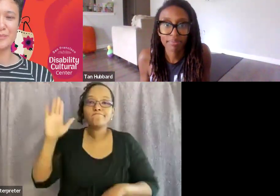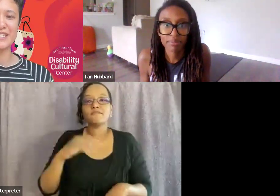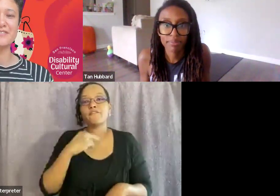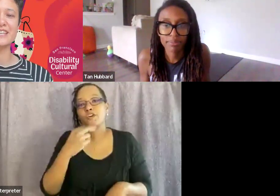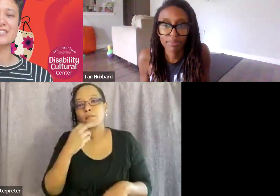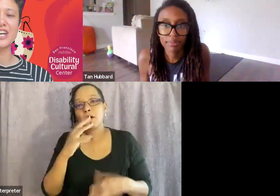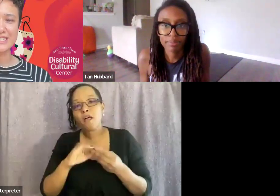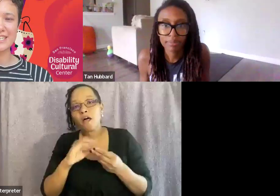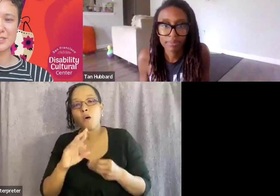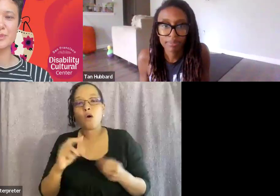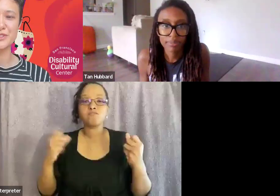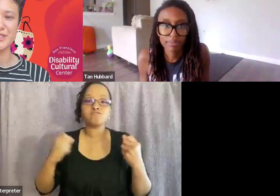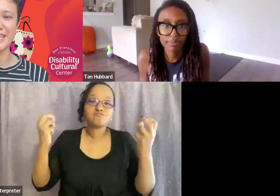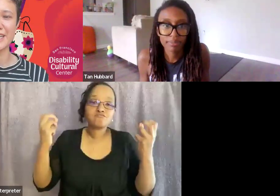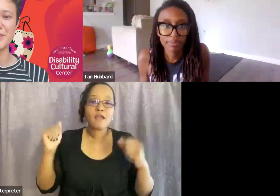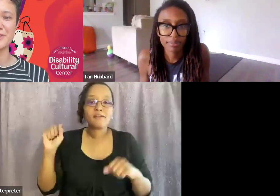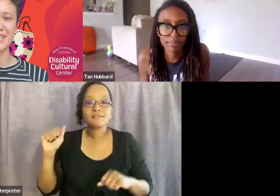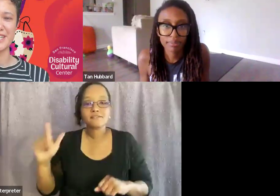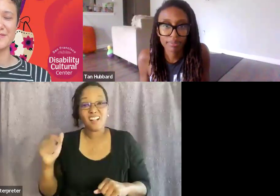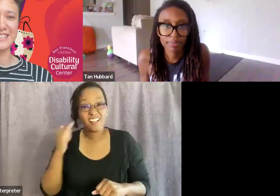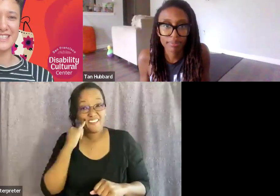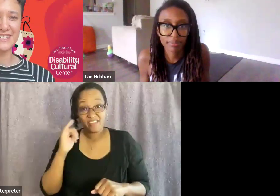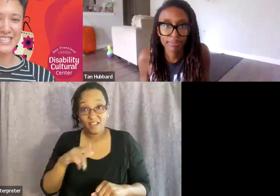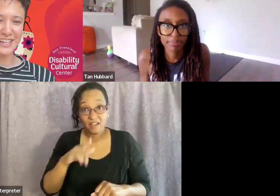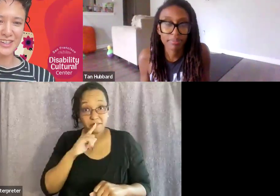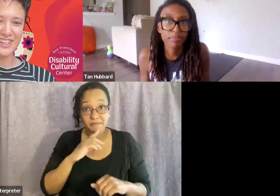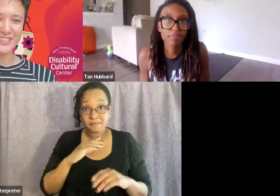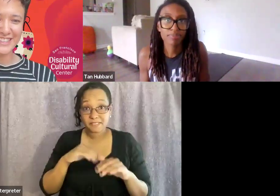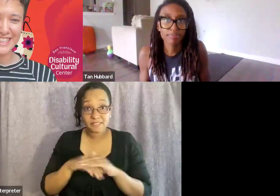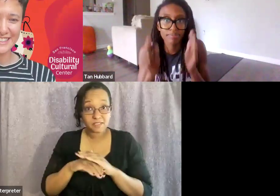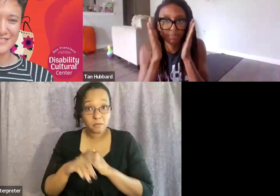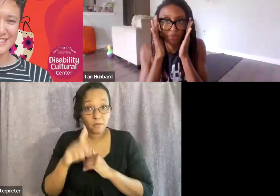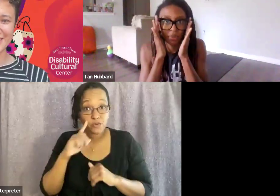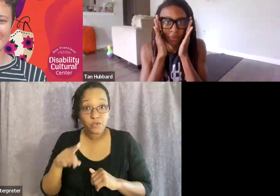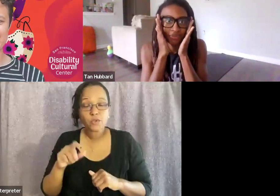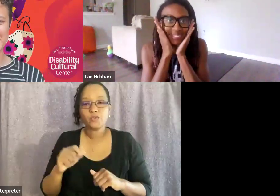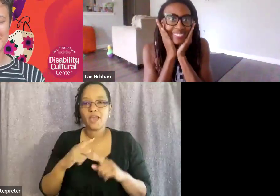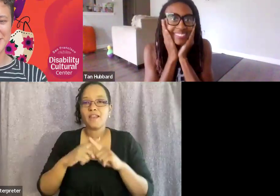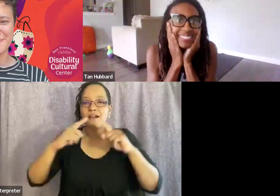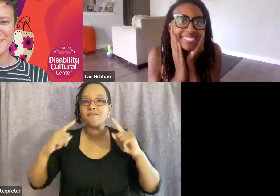And if that's not accessible, you can unmute and share when Tan invites contributions.